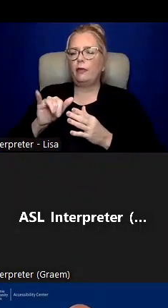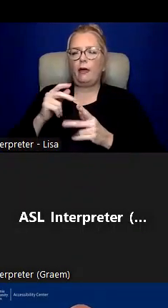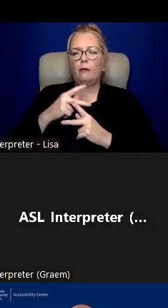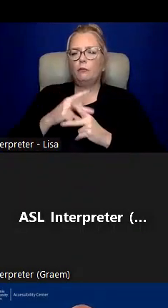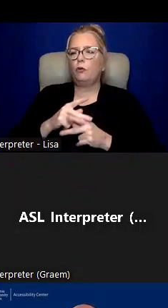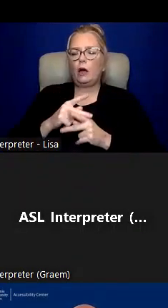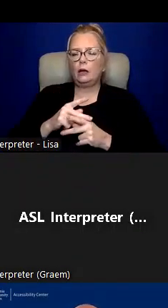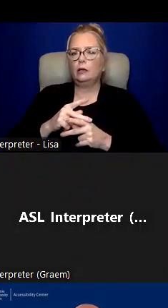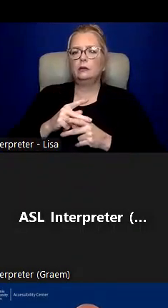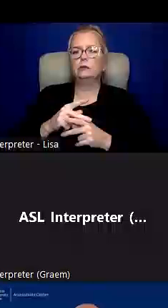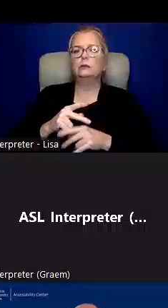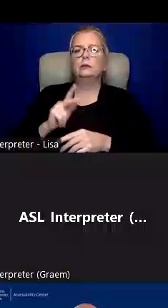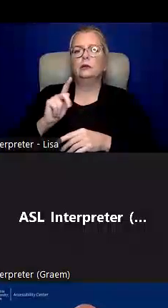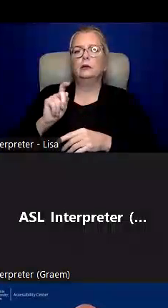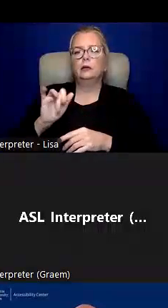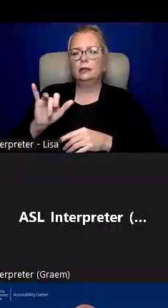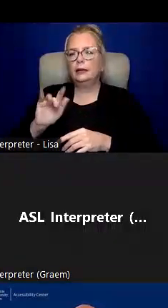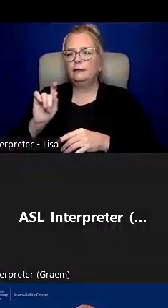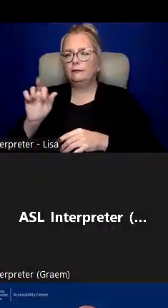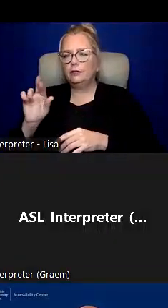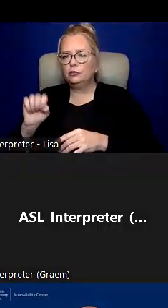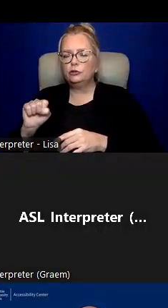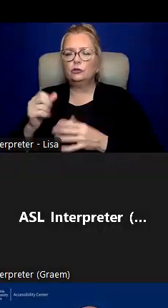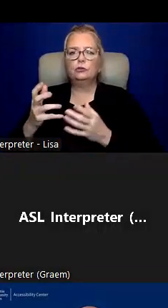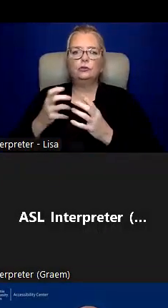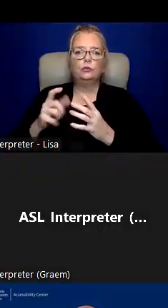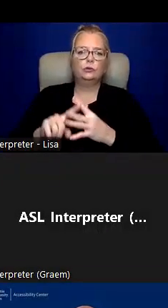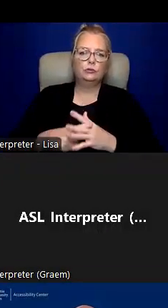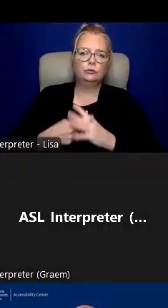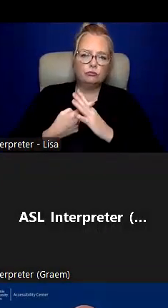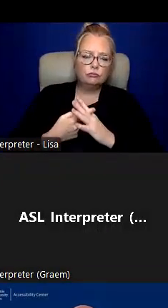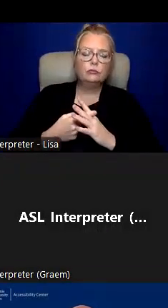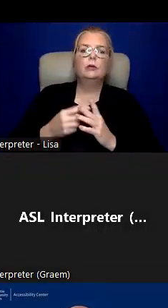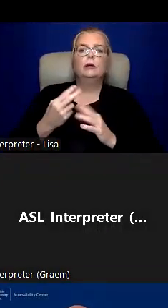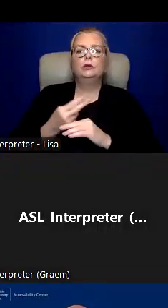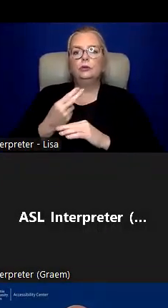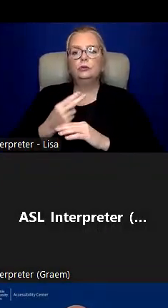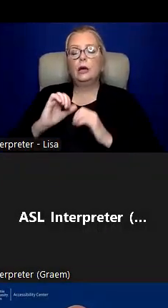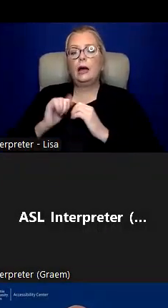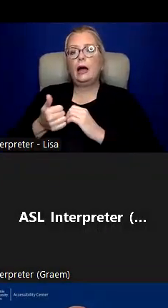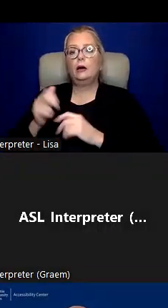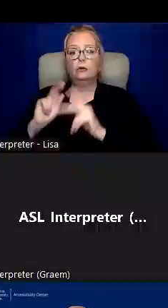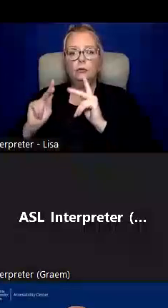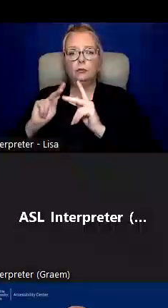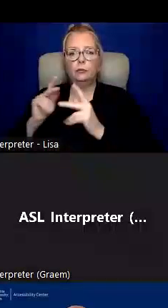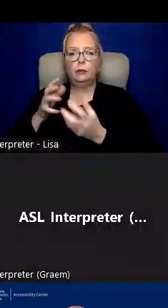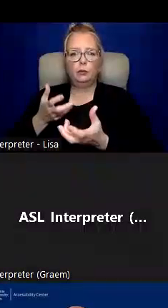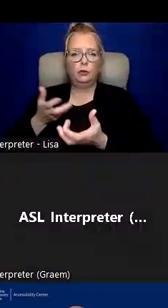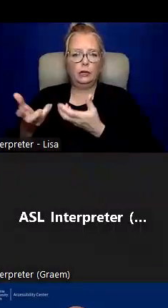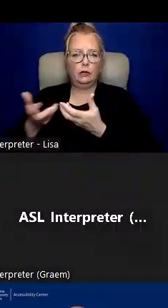What are the key features that you plan to implement? And how do users interact with this technology?